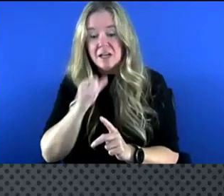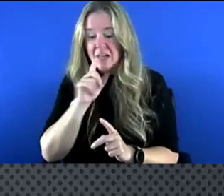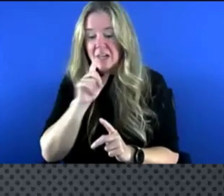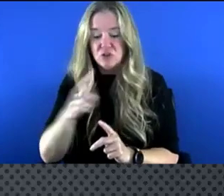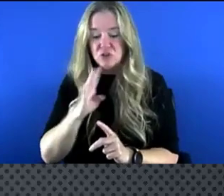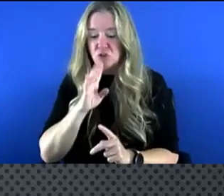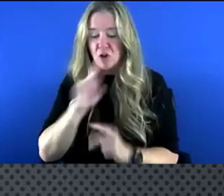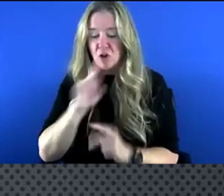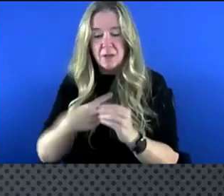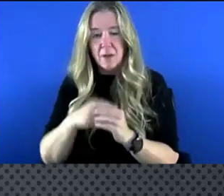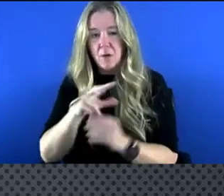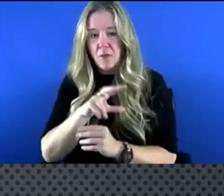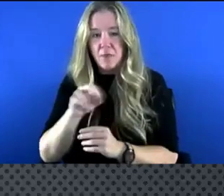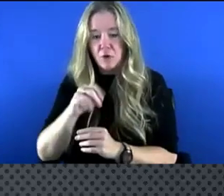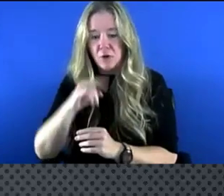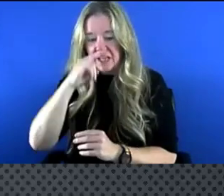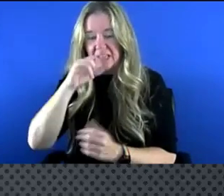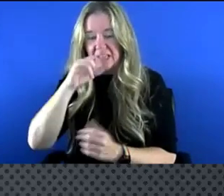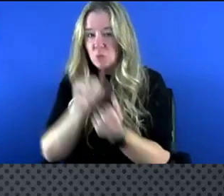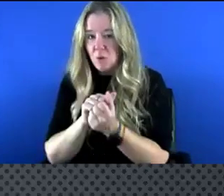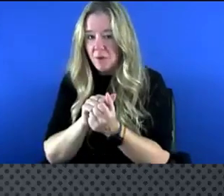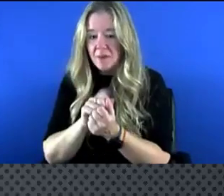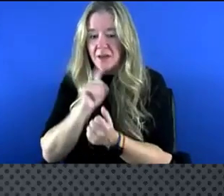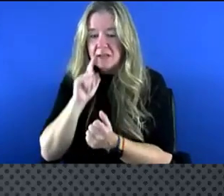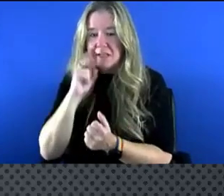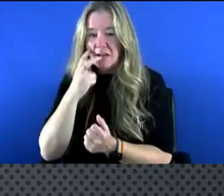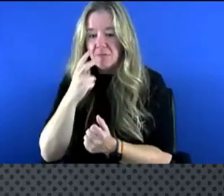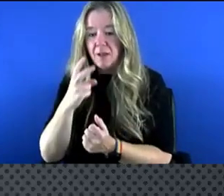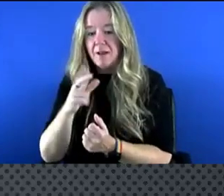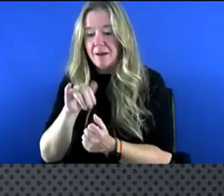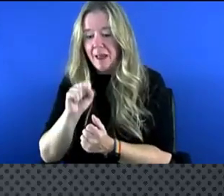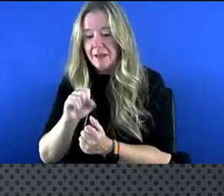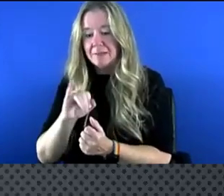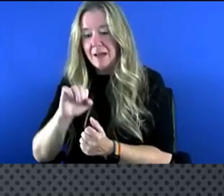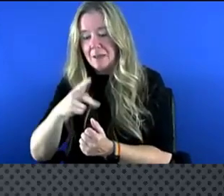those 30 kids with deaf-blind as their IEP eligibility.